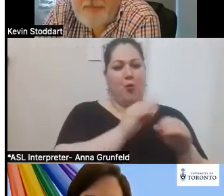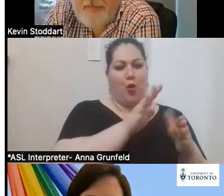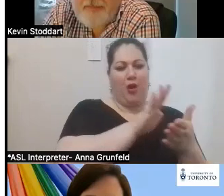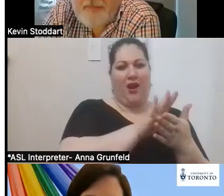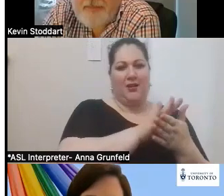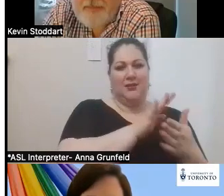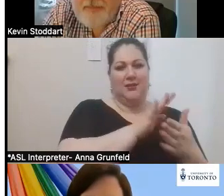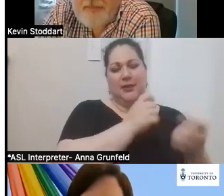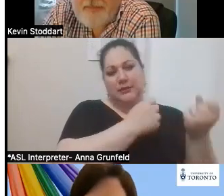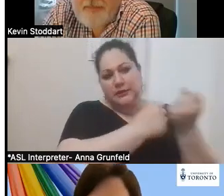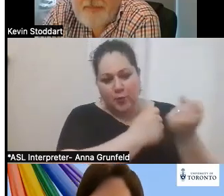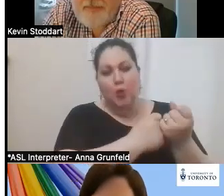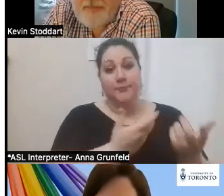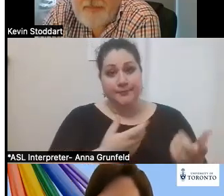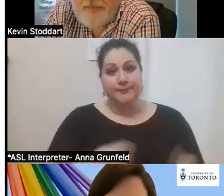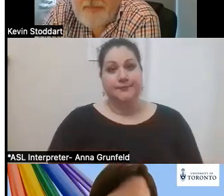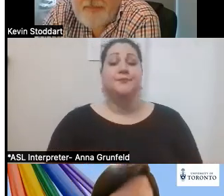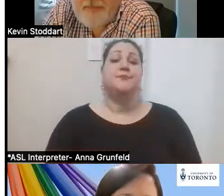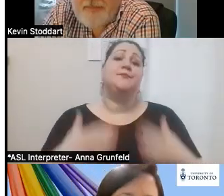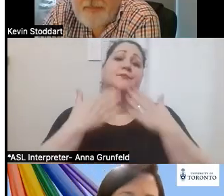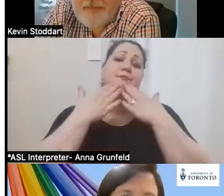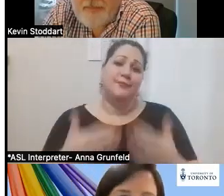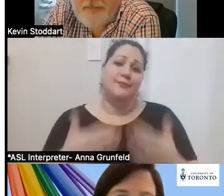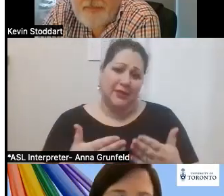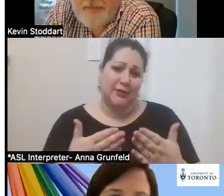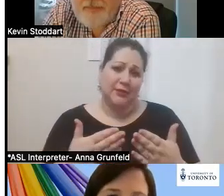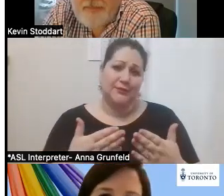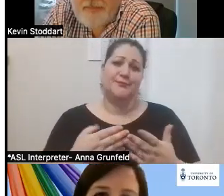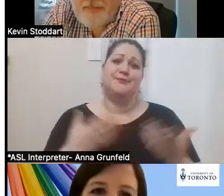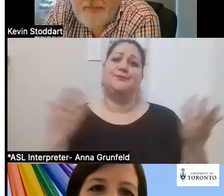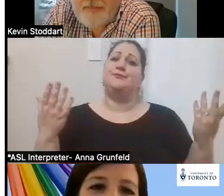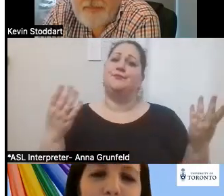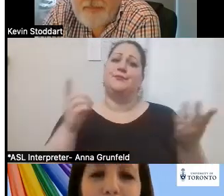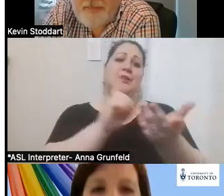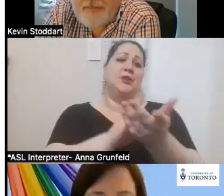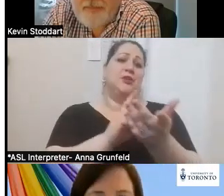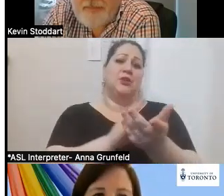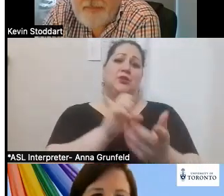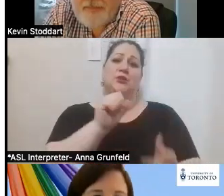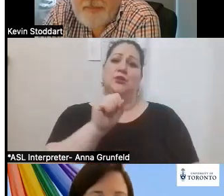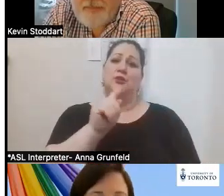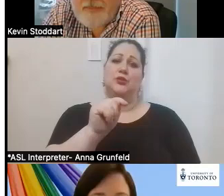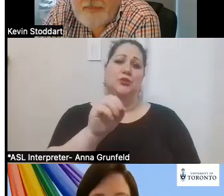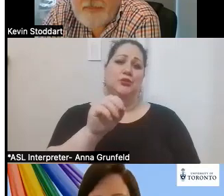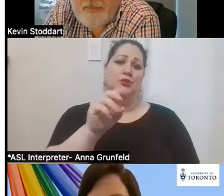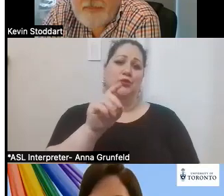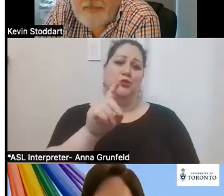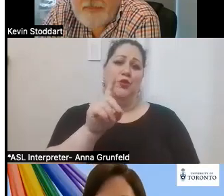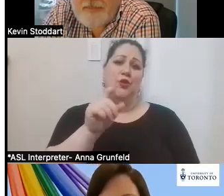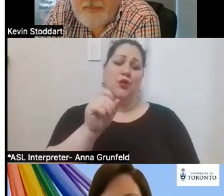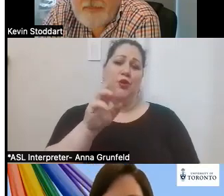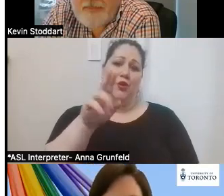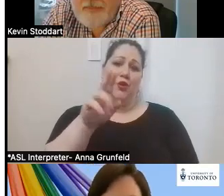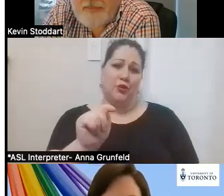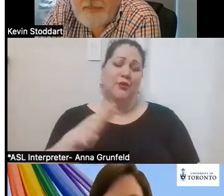That's great, thank you. Dr. Stoddard, I just want to thank you so much for this presentation, clearly lots of